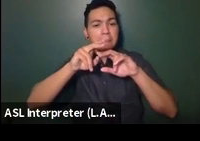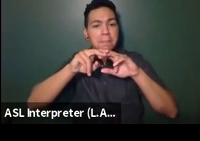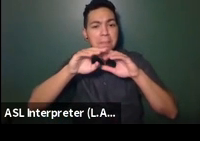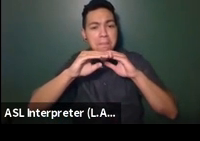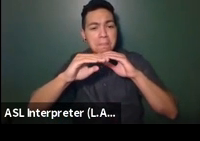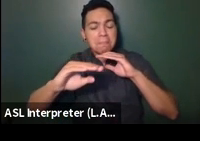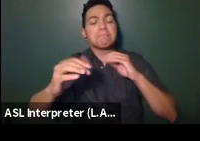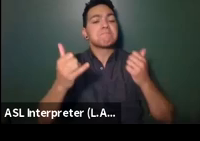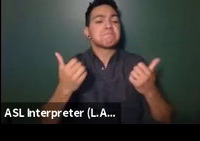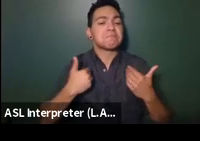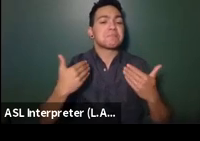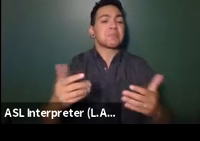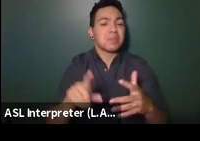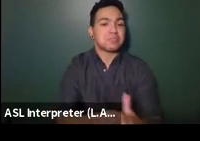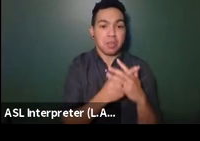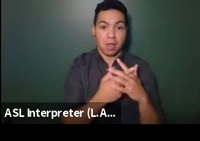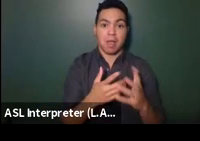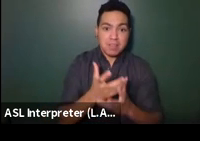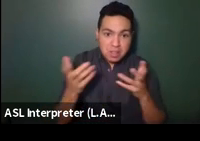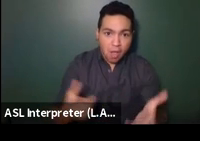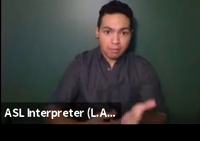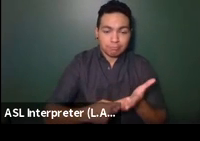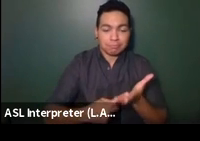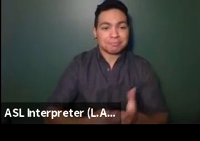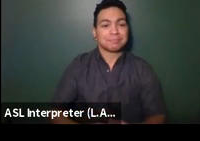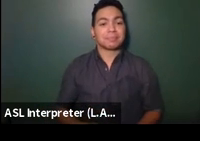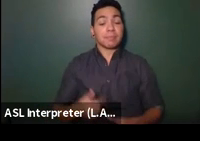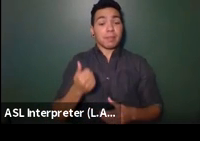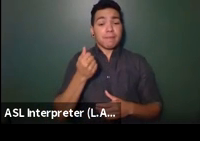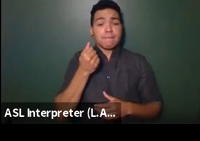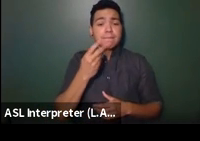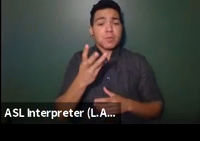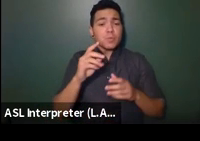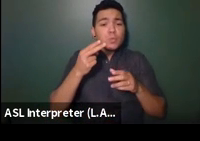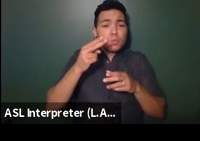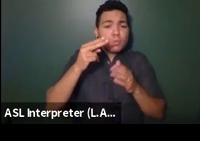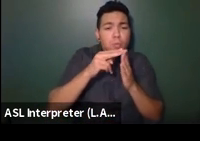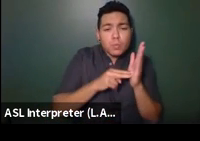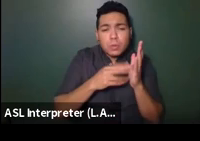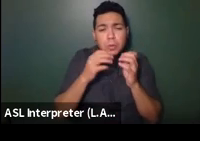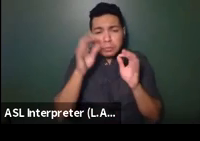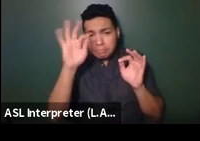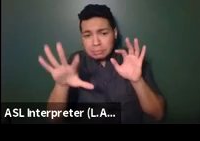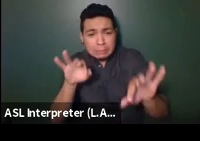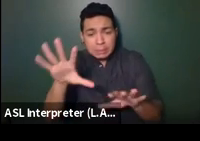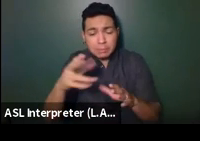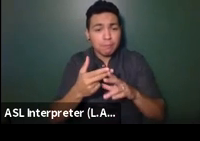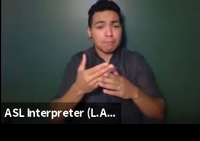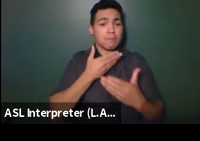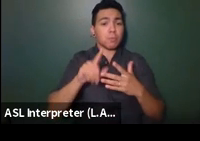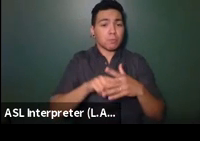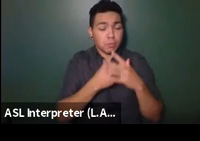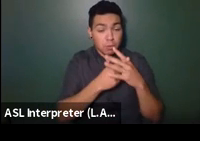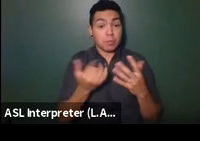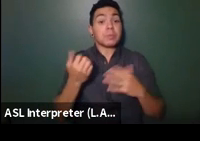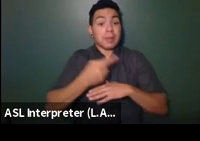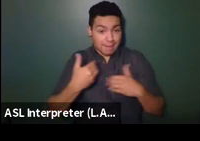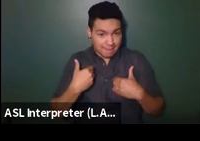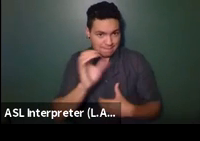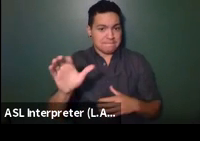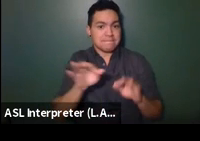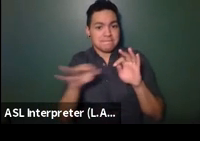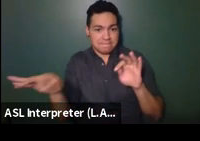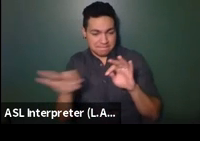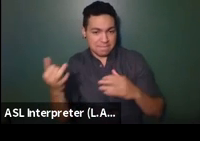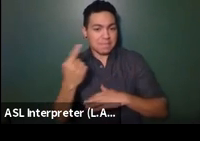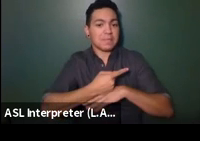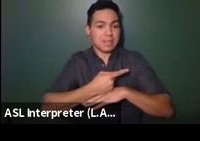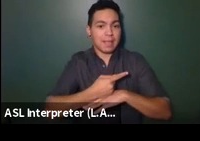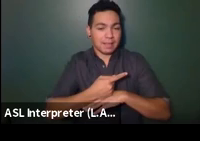ESD 189 - Amy Colburn: Since we have a lot to cover today. So a couple quick notes before we get started. So today, we do have closed captioning available today, it, it sounds like yesterday.